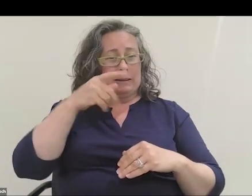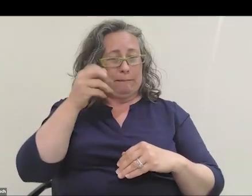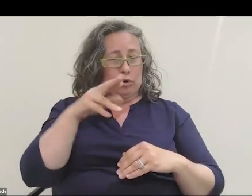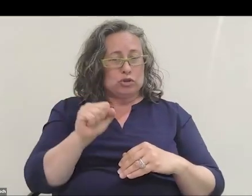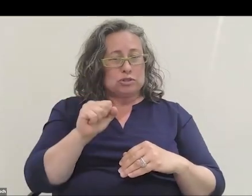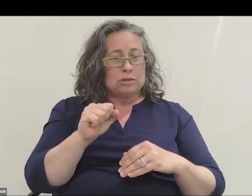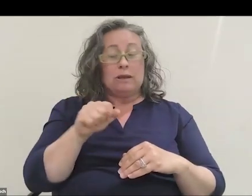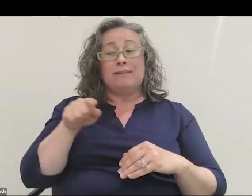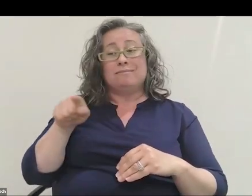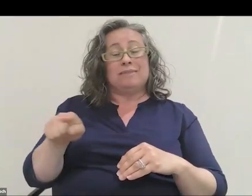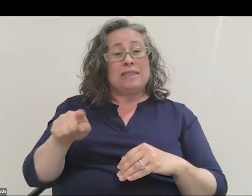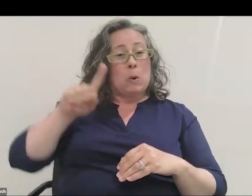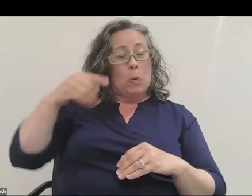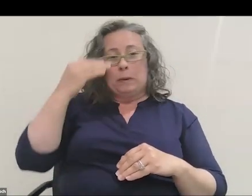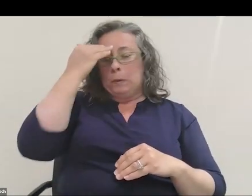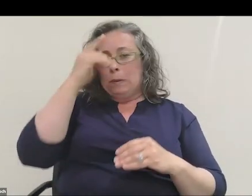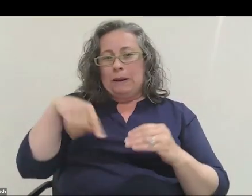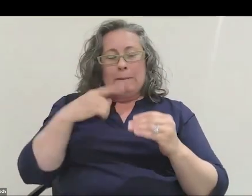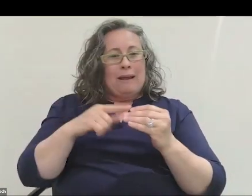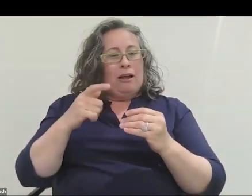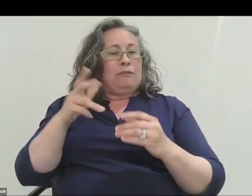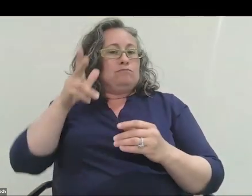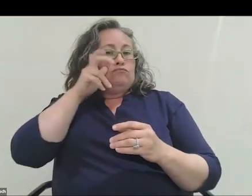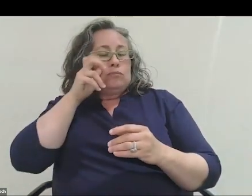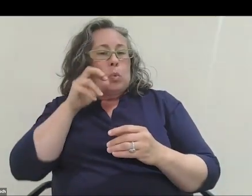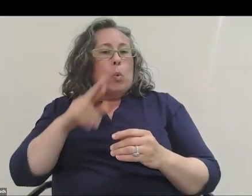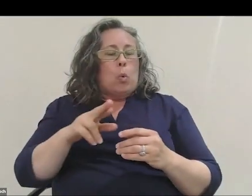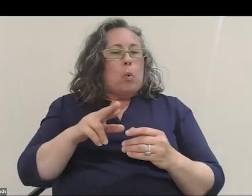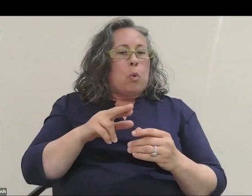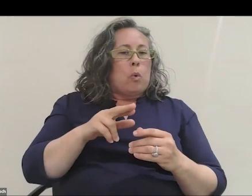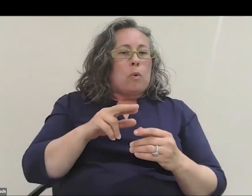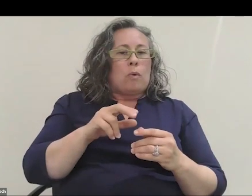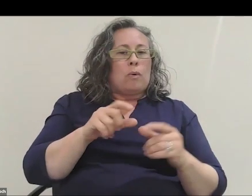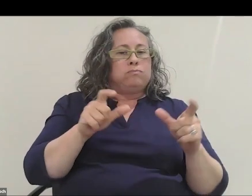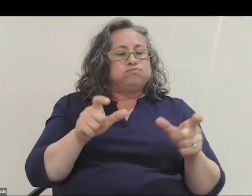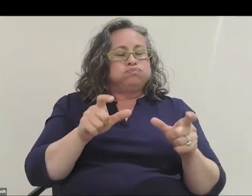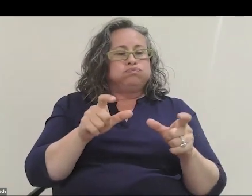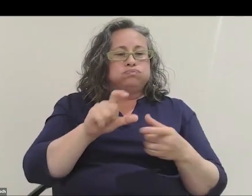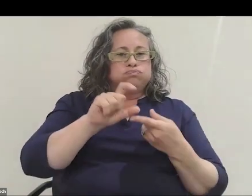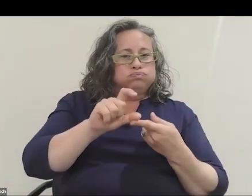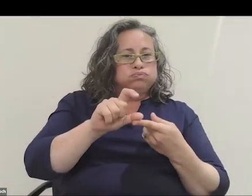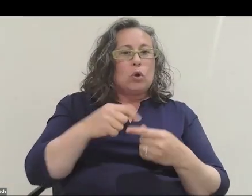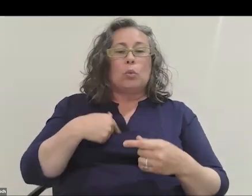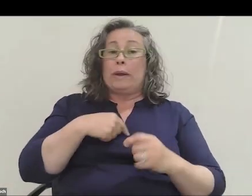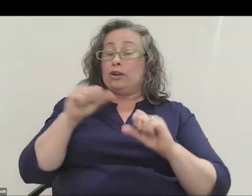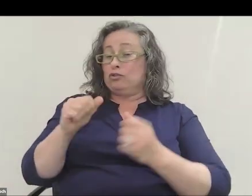about were auditory, but that wouldn't work for their deafblind clients. We were able to share that feedback from Texas School